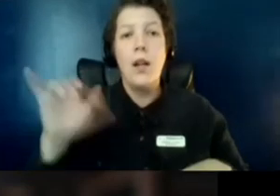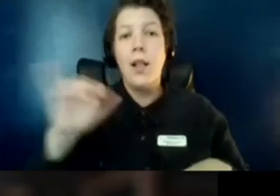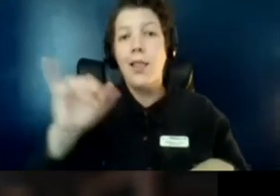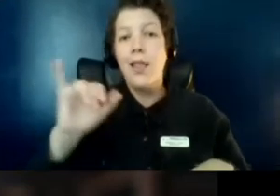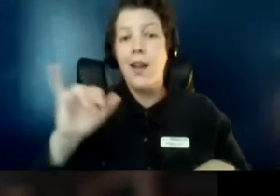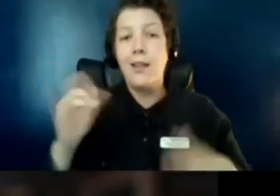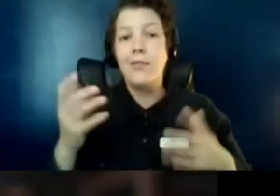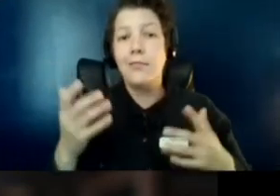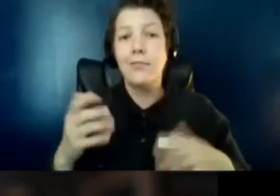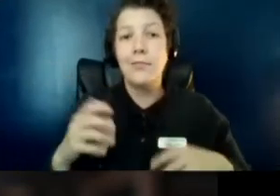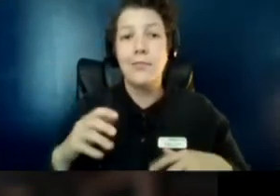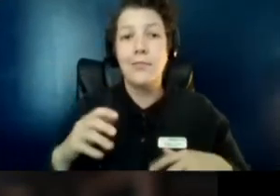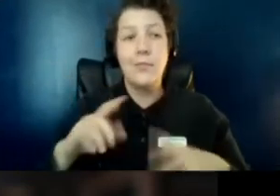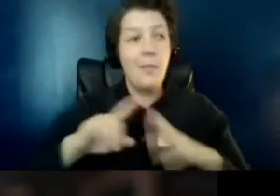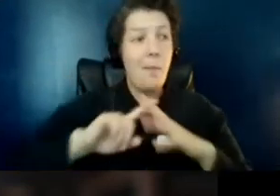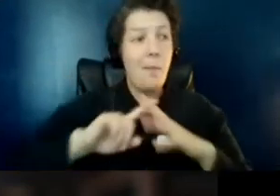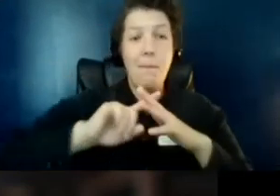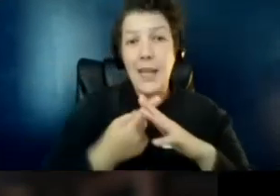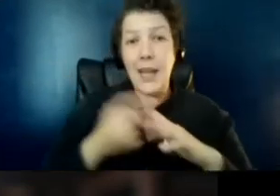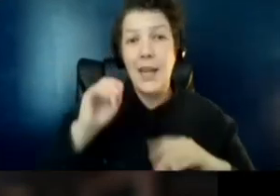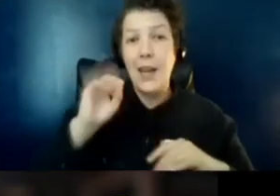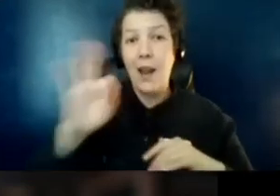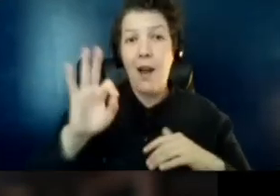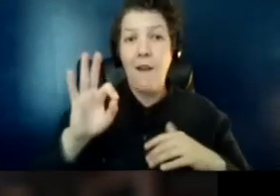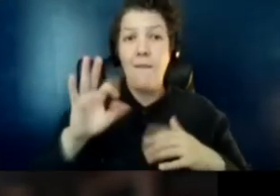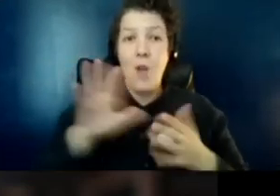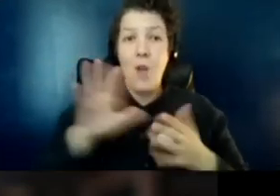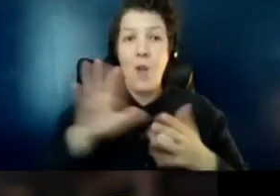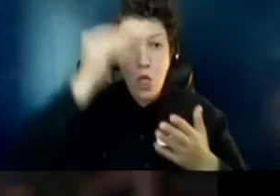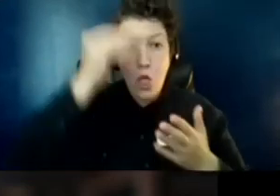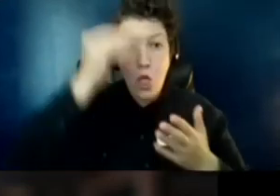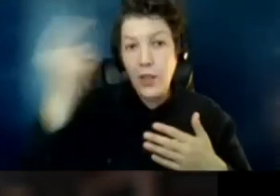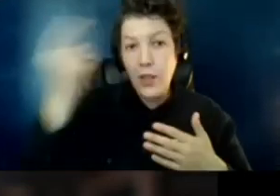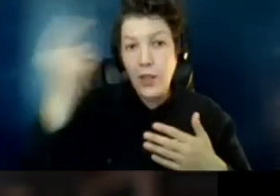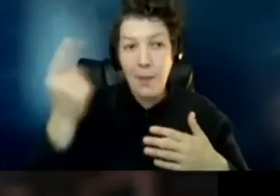are and what they're trying to do and at the end of the sprint you're bringing the work